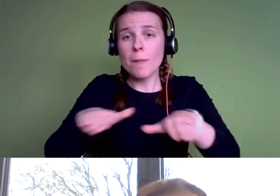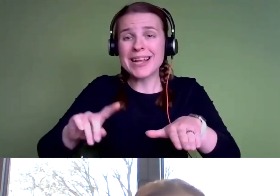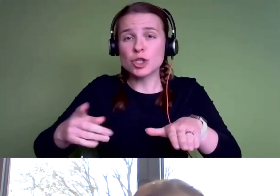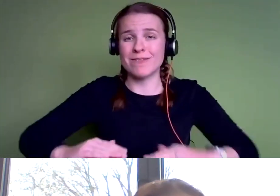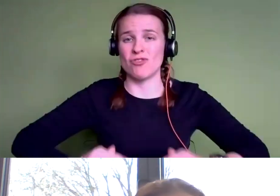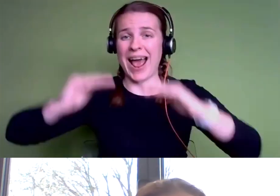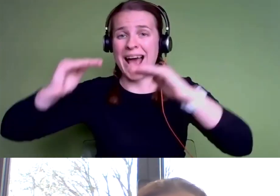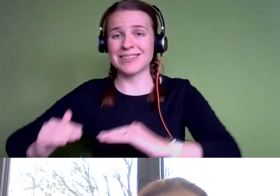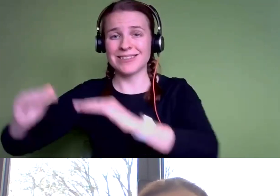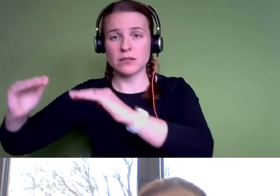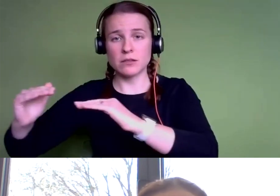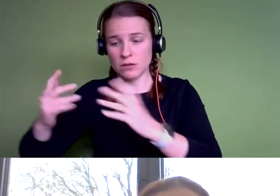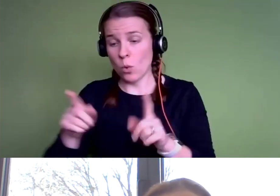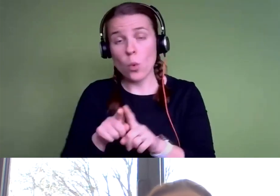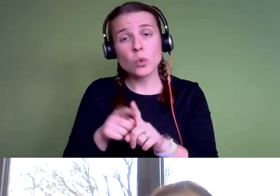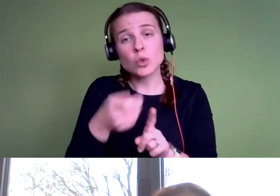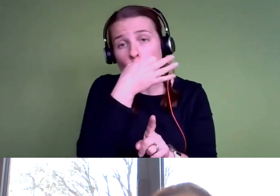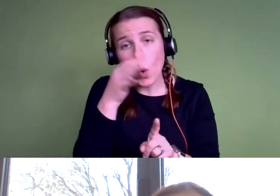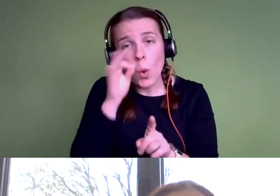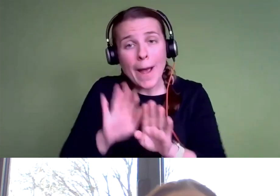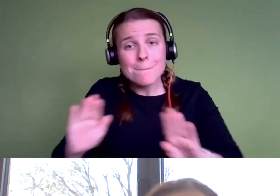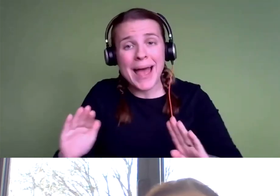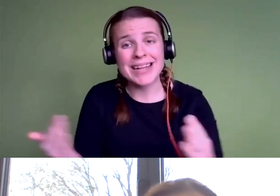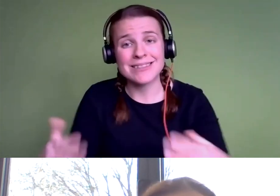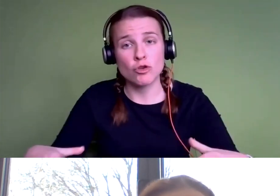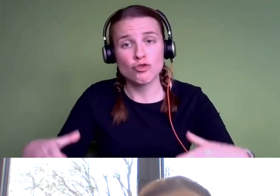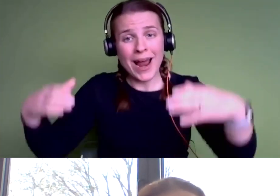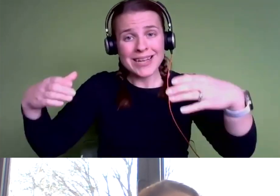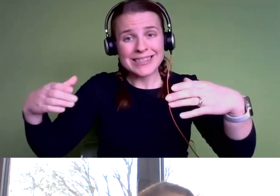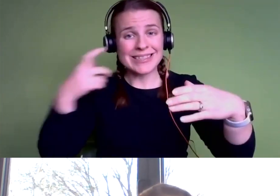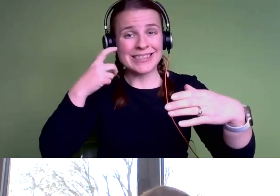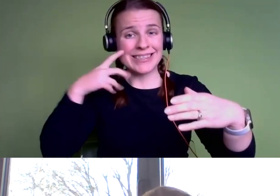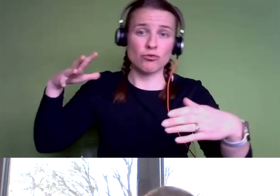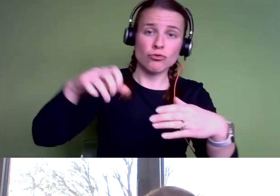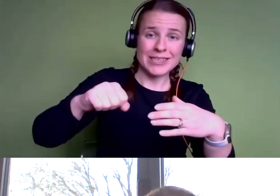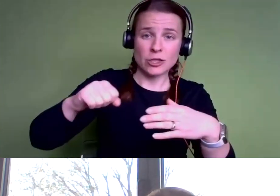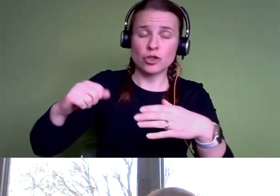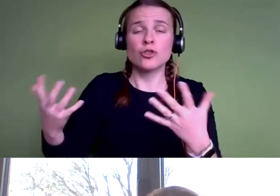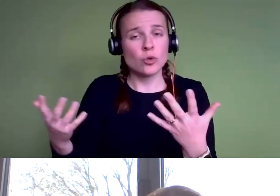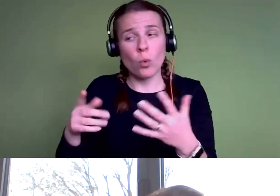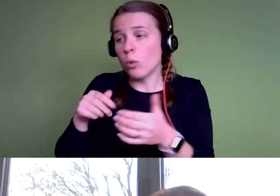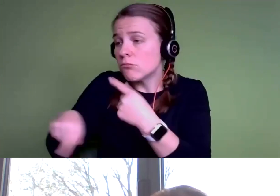included, whether they are on height adjustable wheelchairs, or different heights, maybe workbenches, different raised beds, or